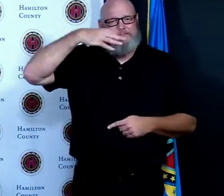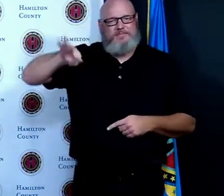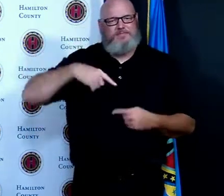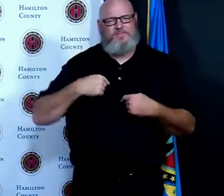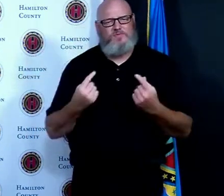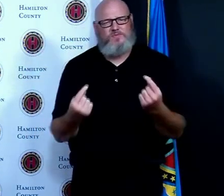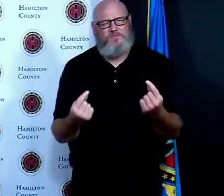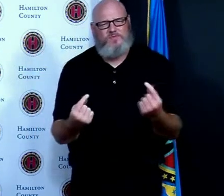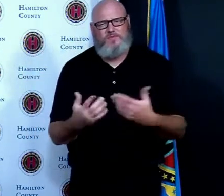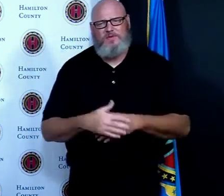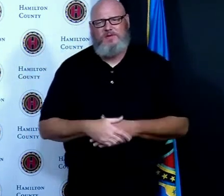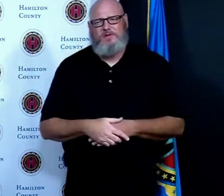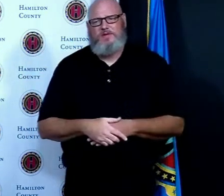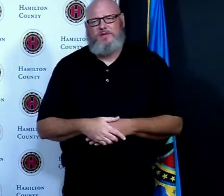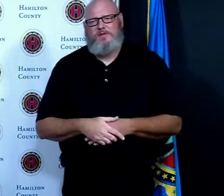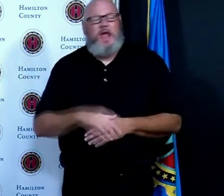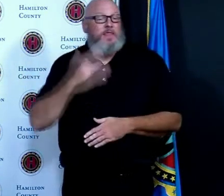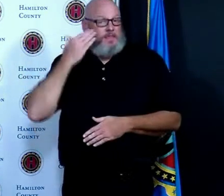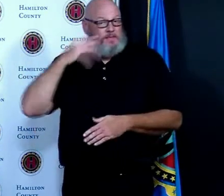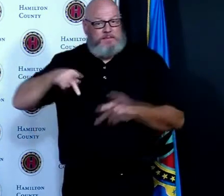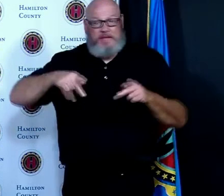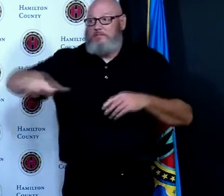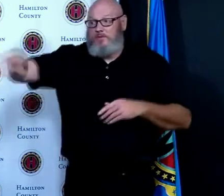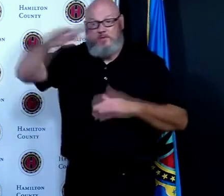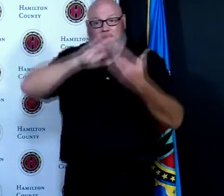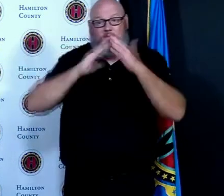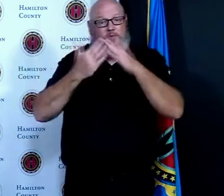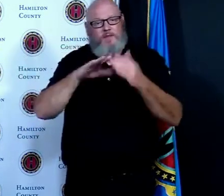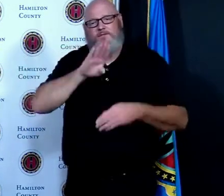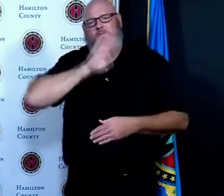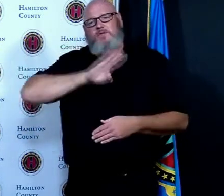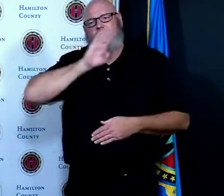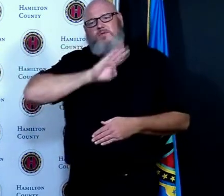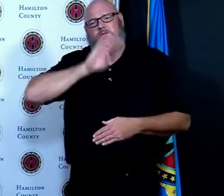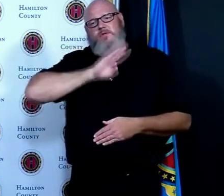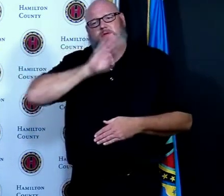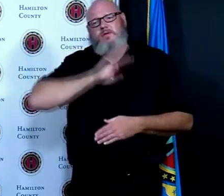when we know that there are people out in this community I just heard a story last night